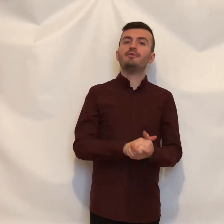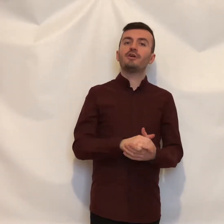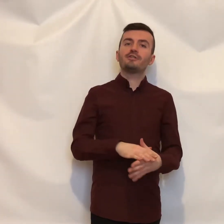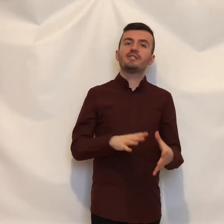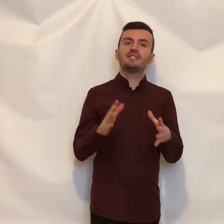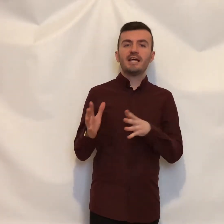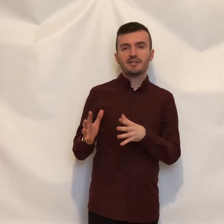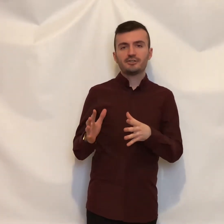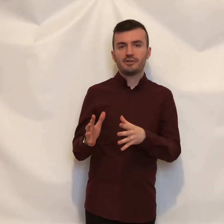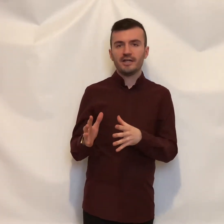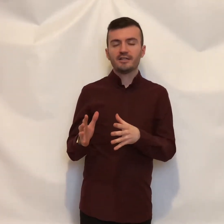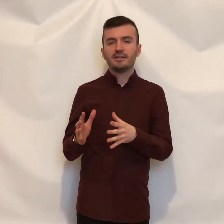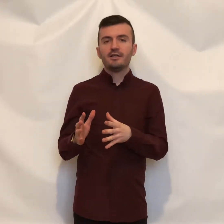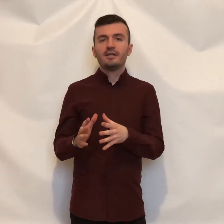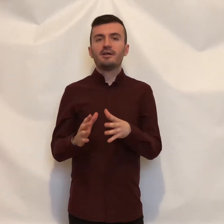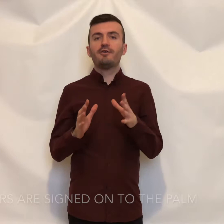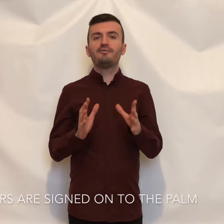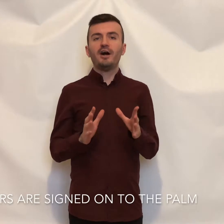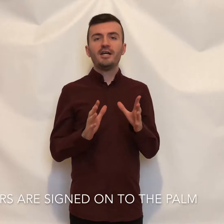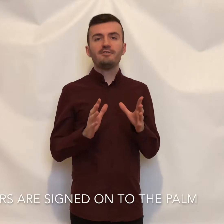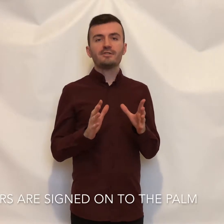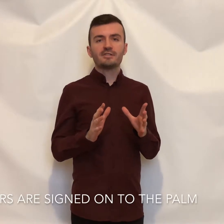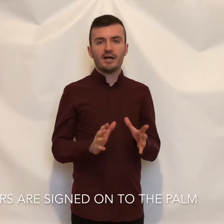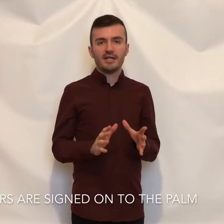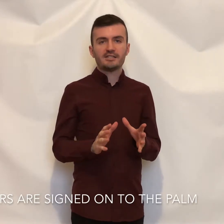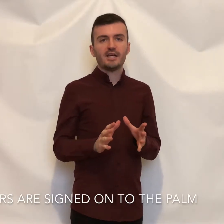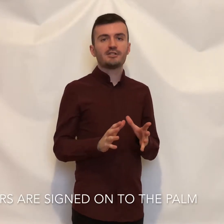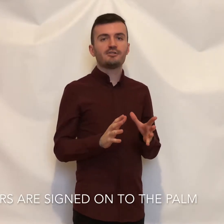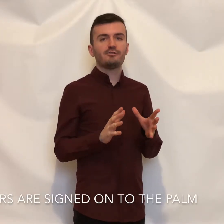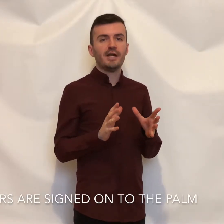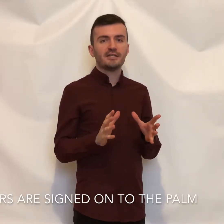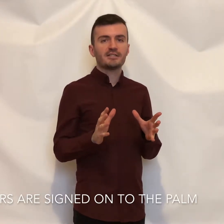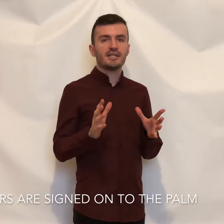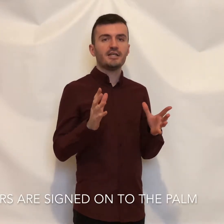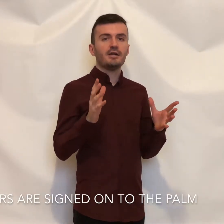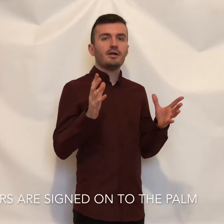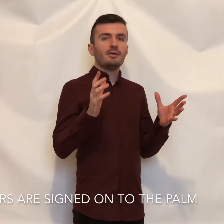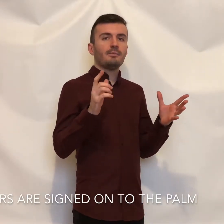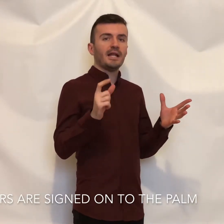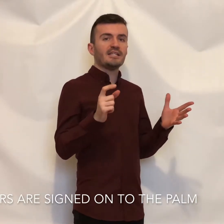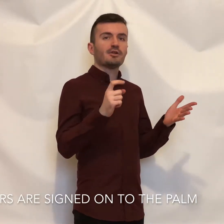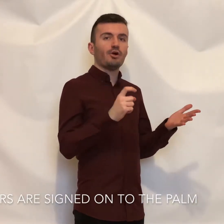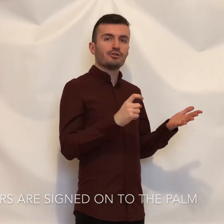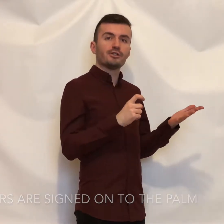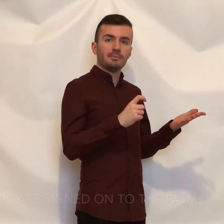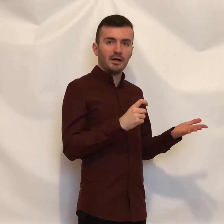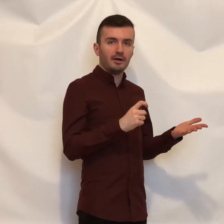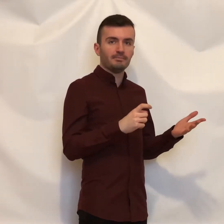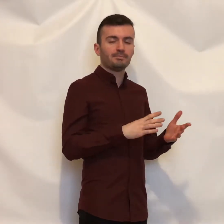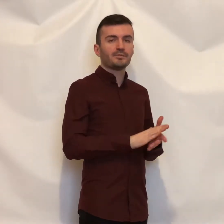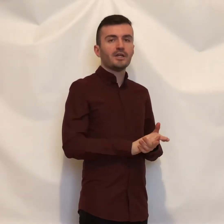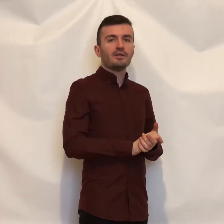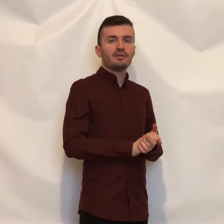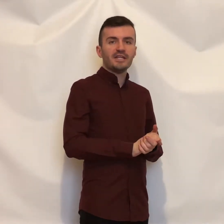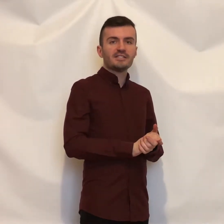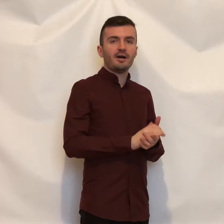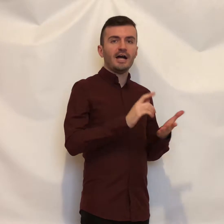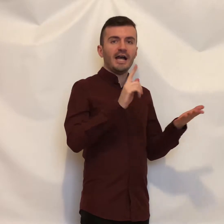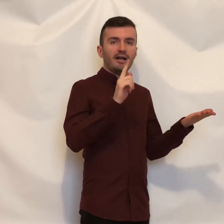now, moving on to the second trick. There are five signs that are directly placed on to the palm these are: 'l'